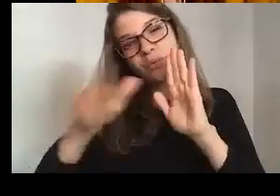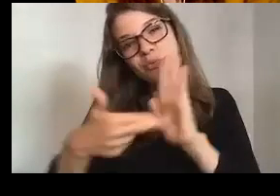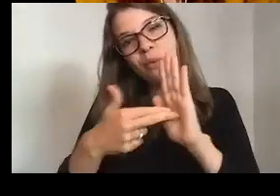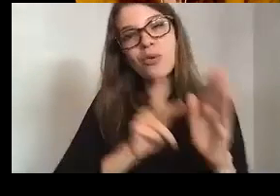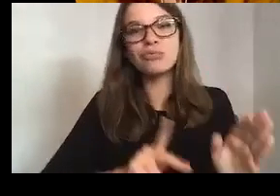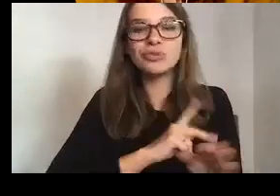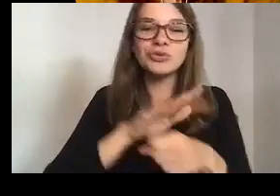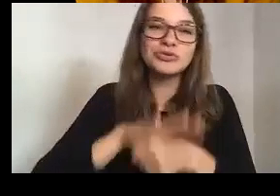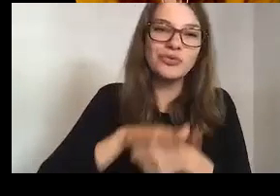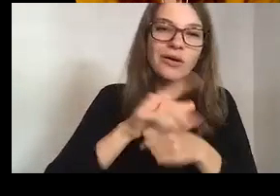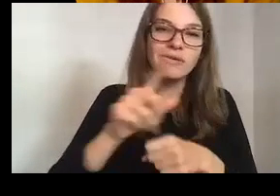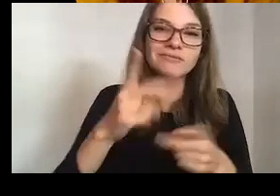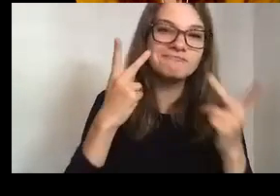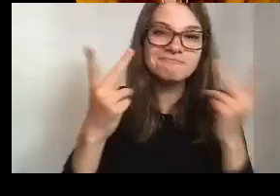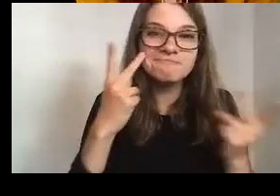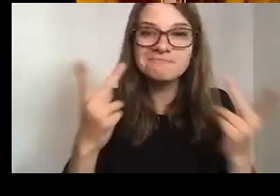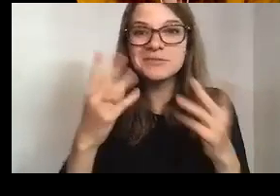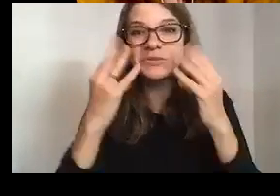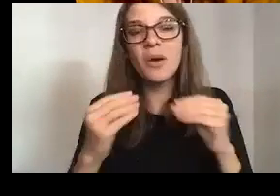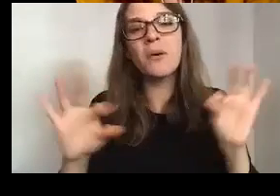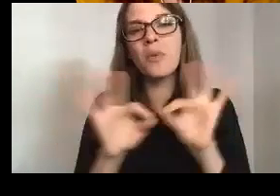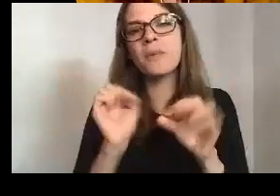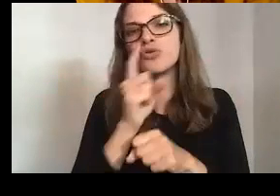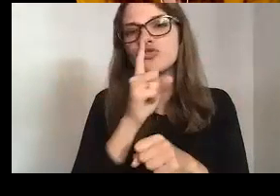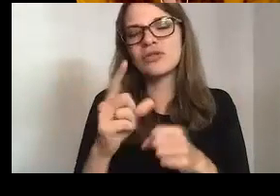that you're experiencing and remembering to take time for yourself and even one to